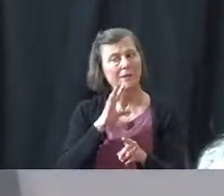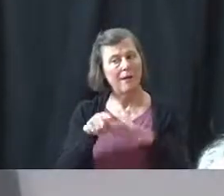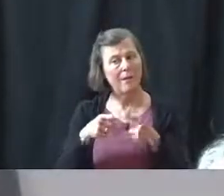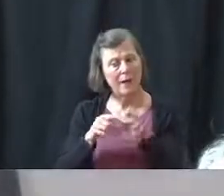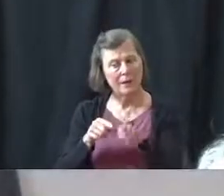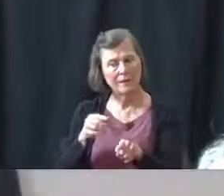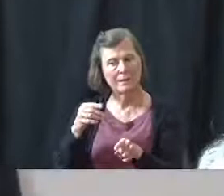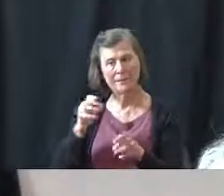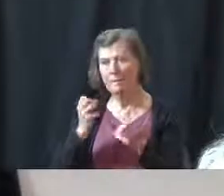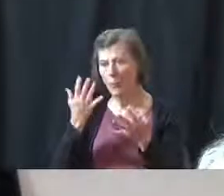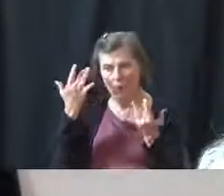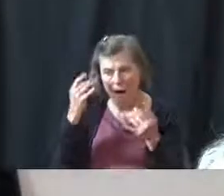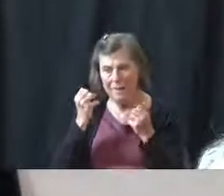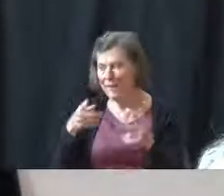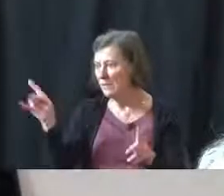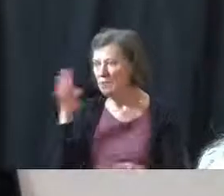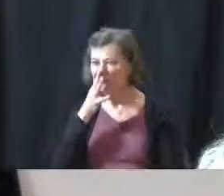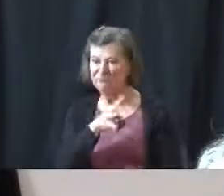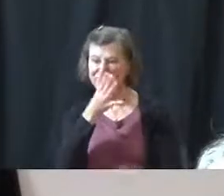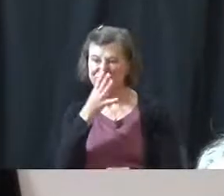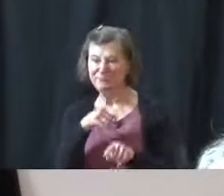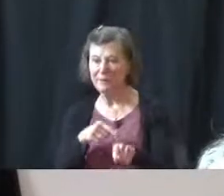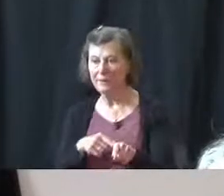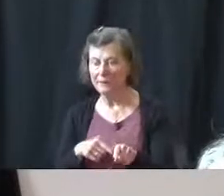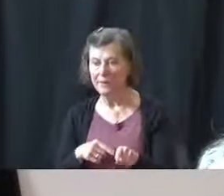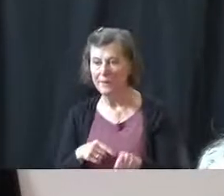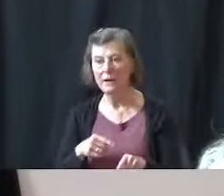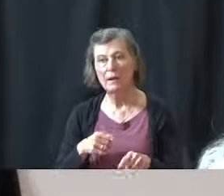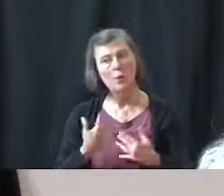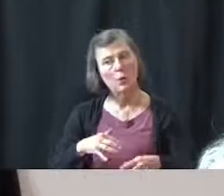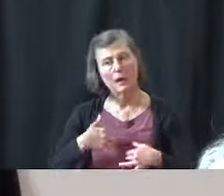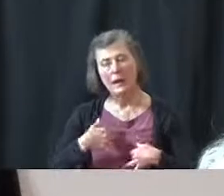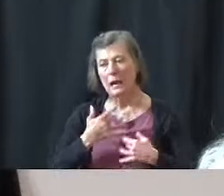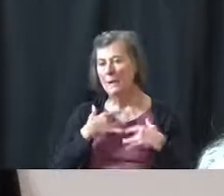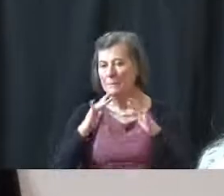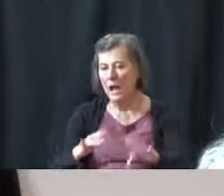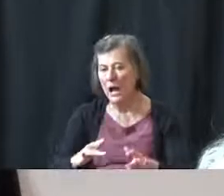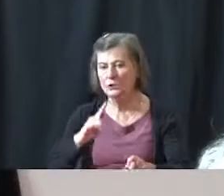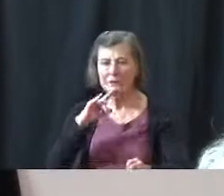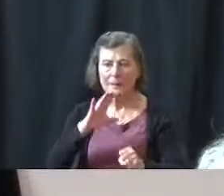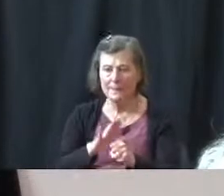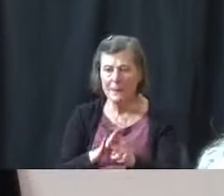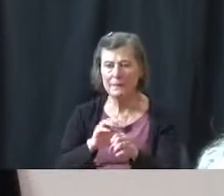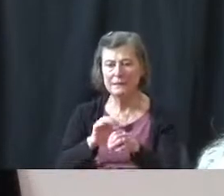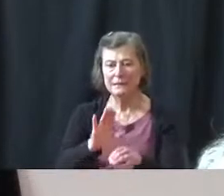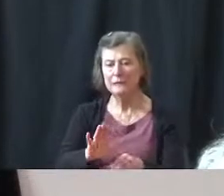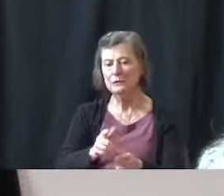But, he embodied such courage and compassion and commitment in his wide-ranging ministry.